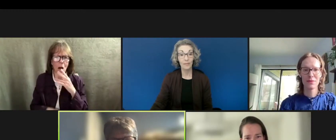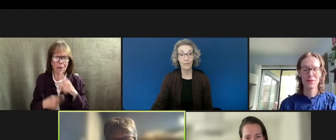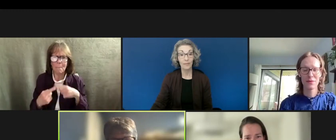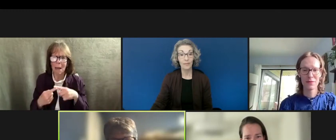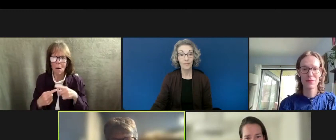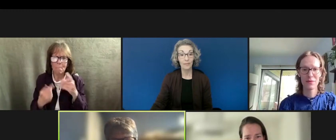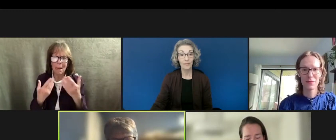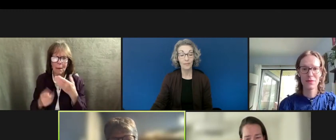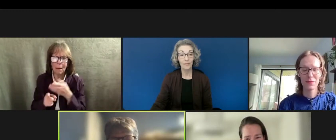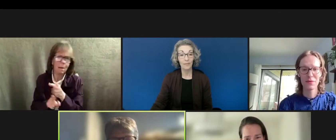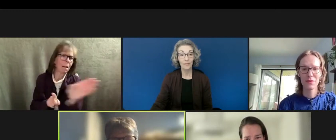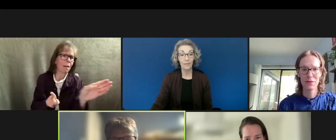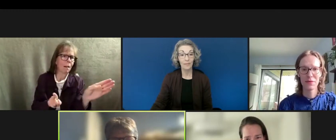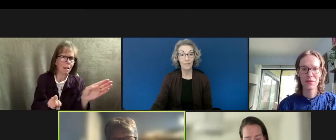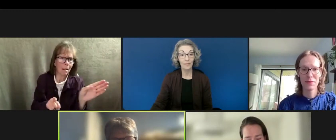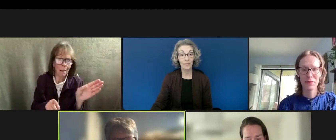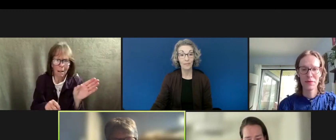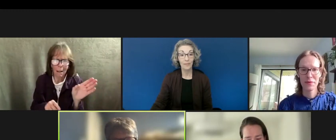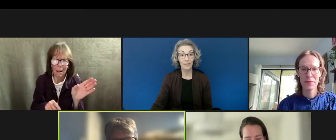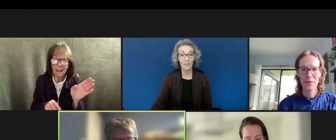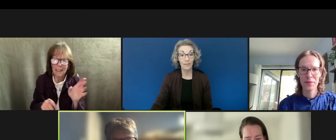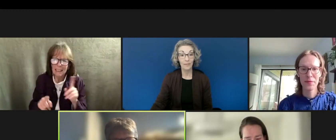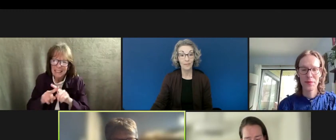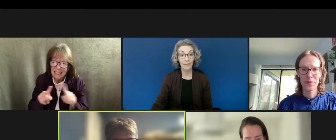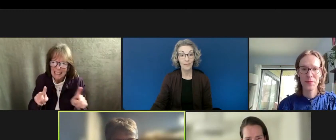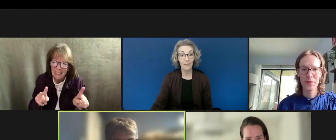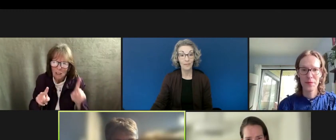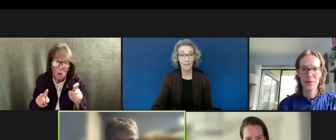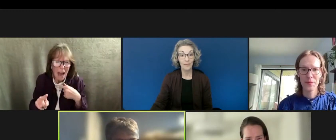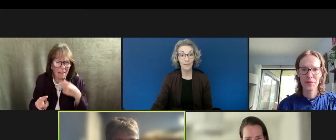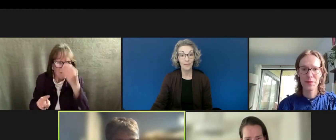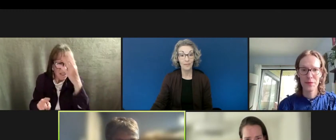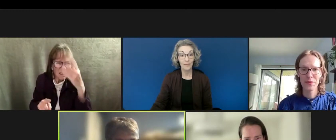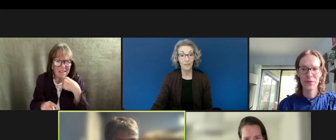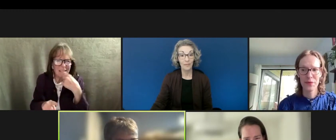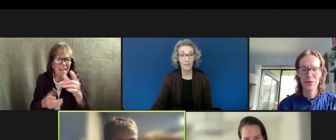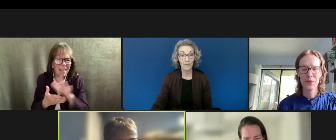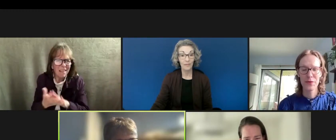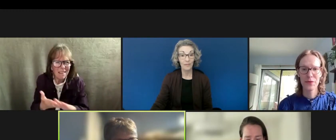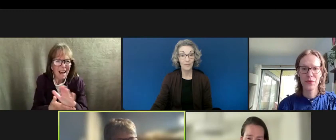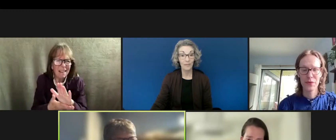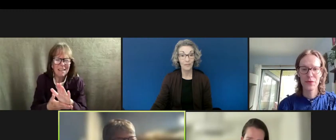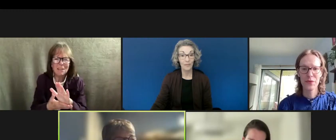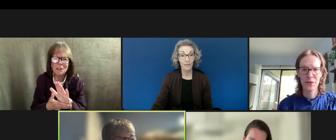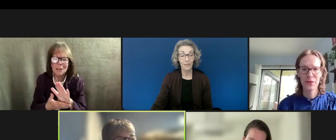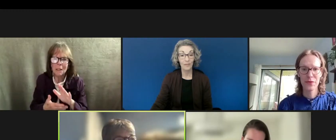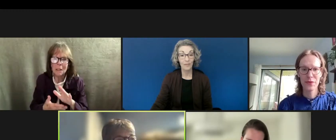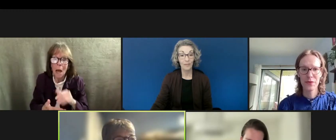talking to the college, not being safe with patient, it was really.